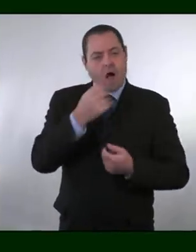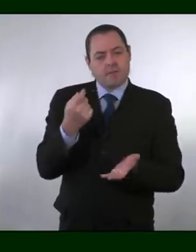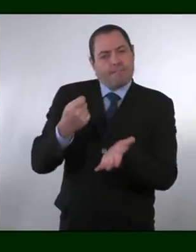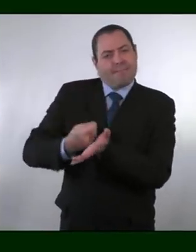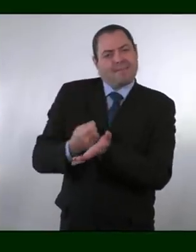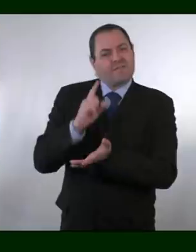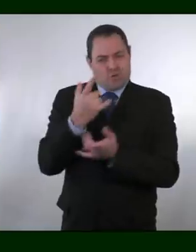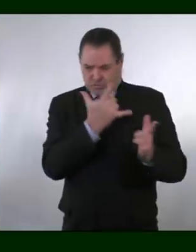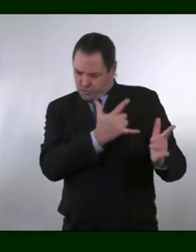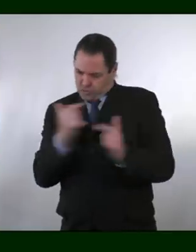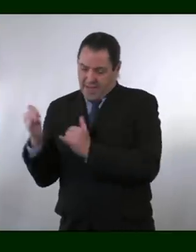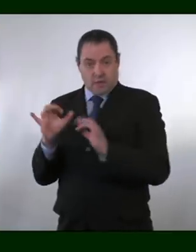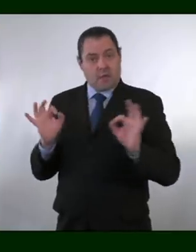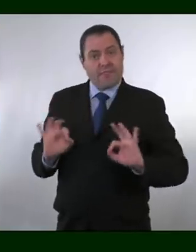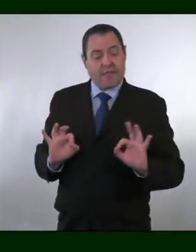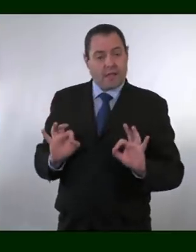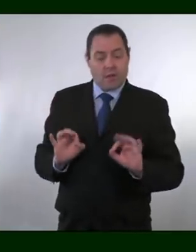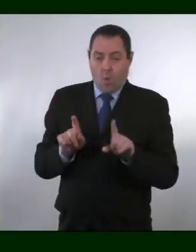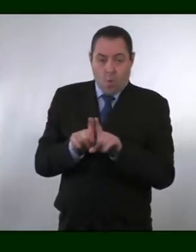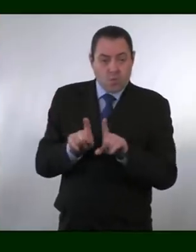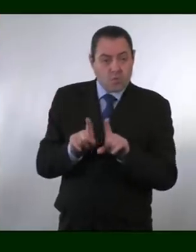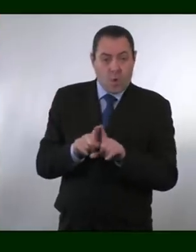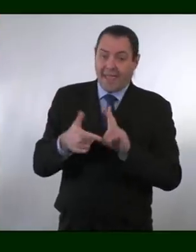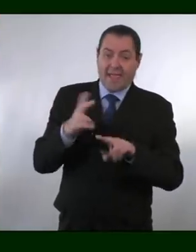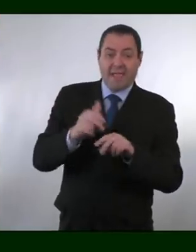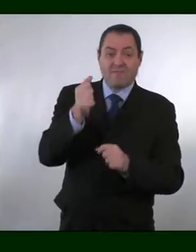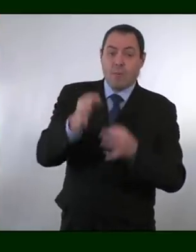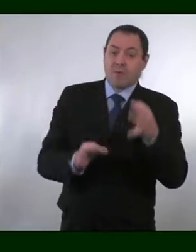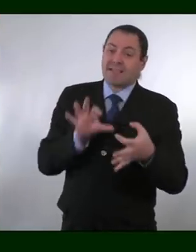with political connections were 10 times more likely to be awarded contracts.